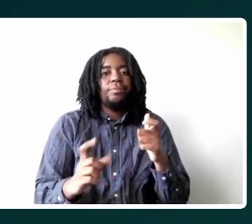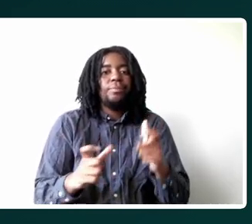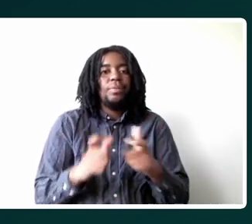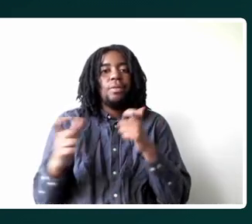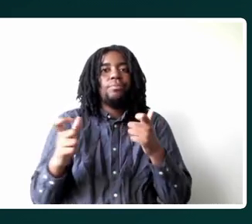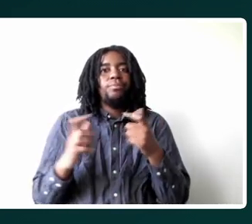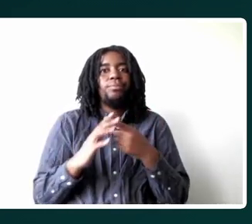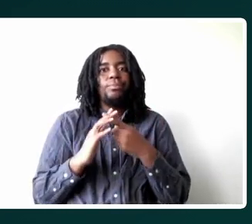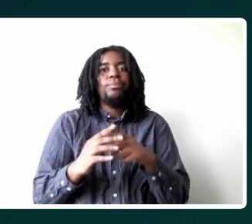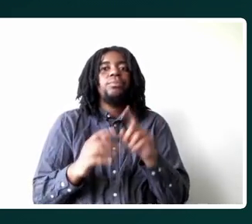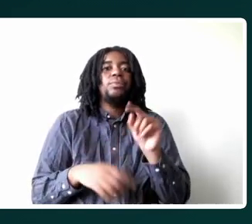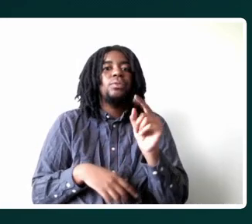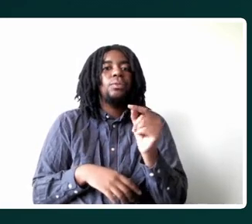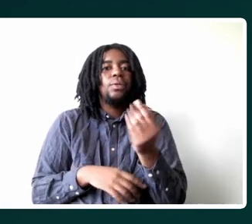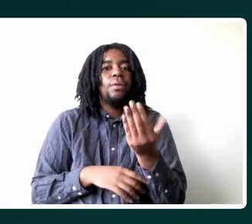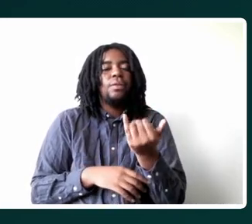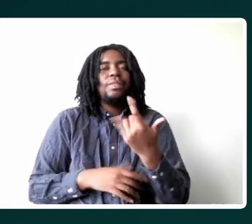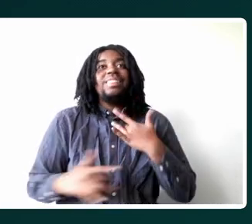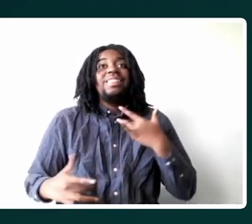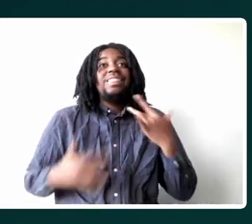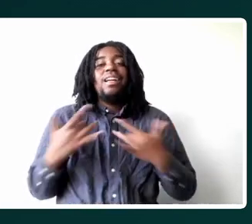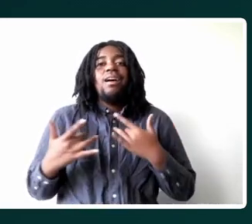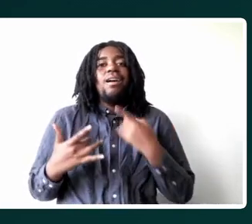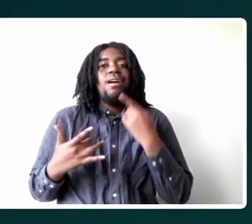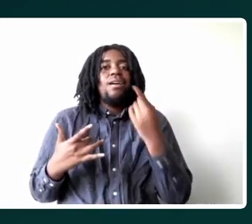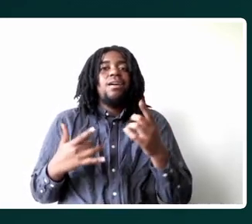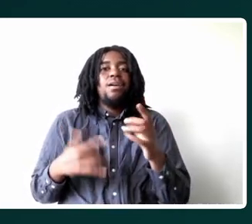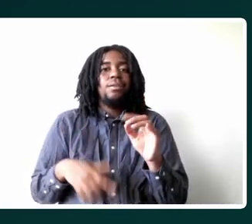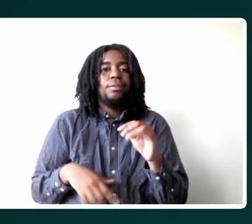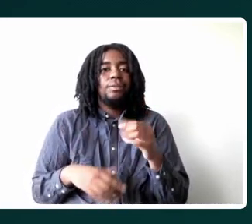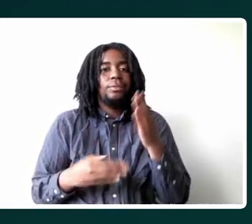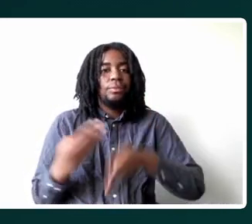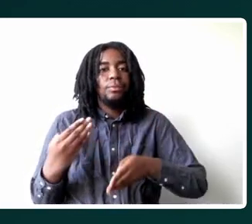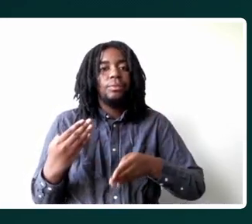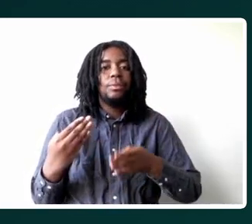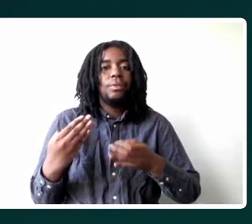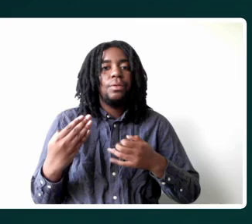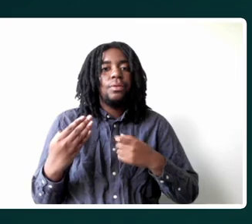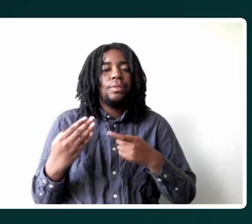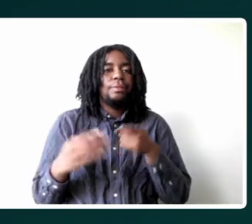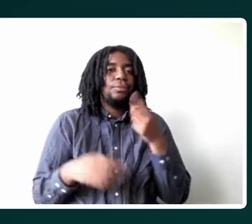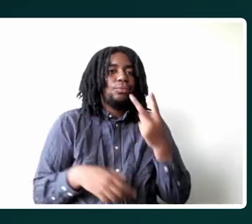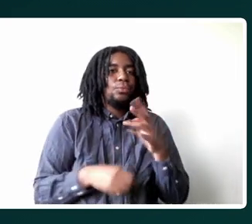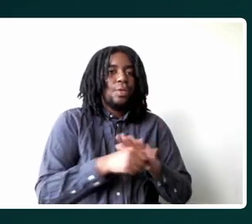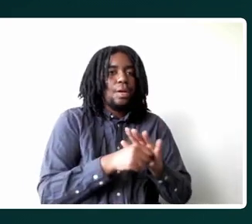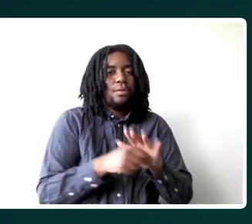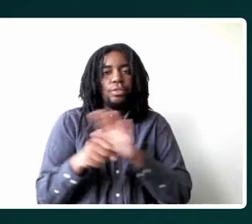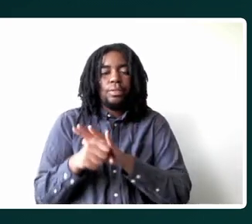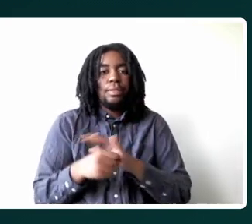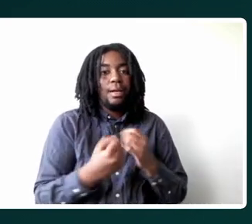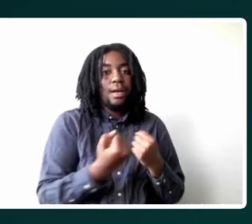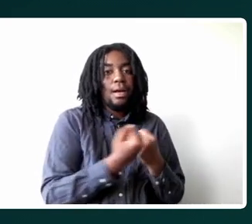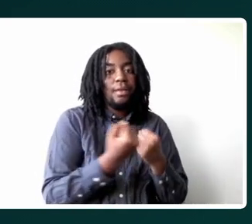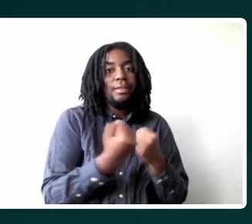to see the results of the evaluations in these two areas, advocacy, and artistic talent. We